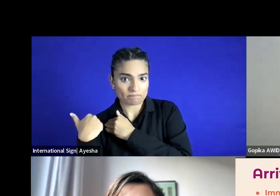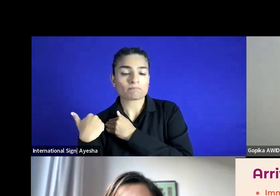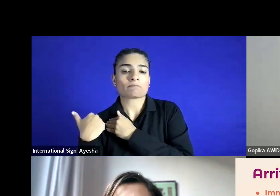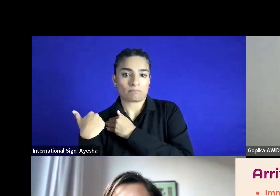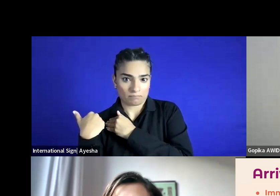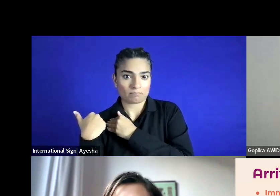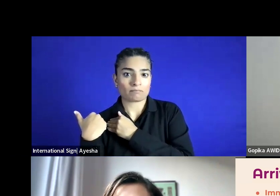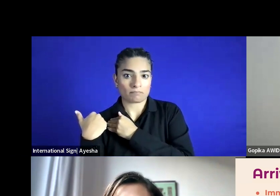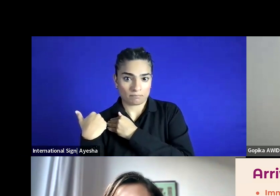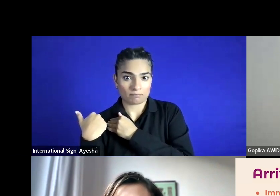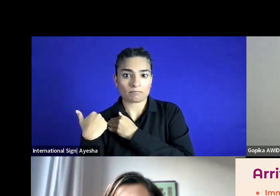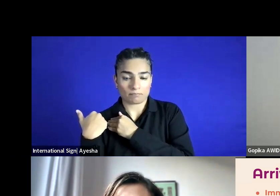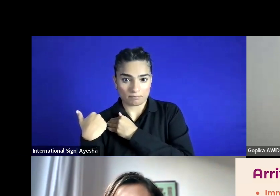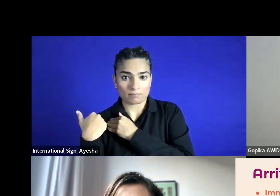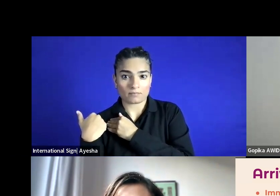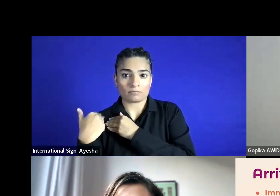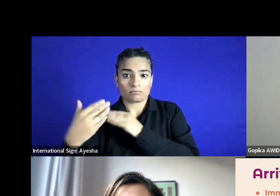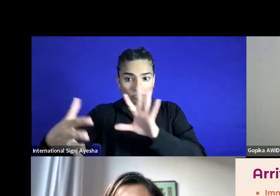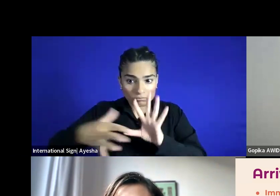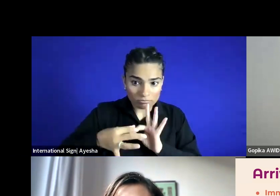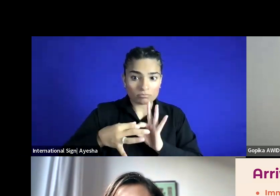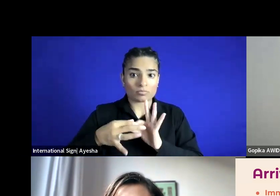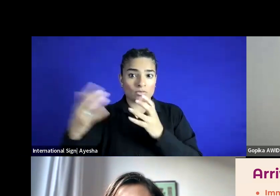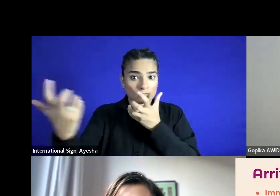So on the right side of the screen that is being presented now,